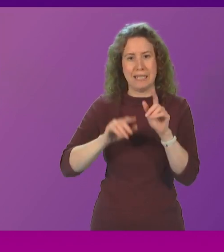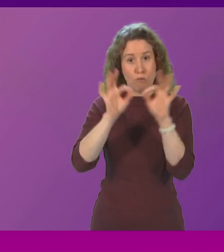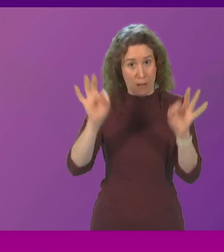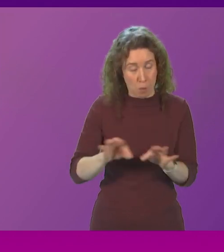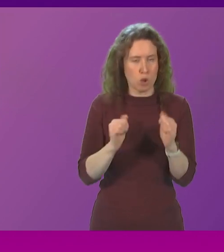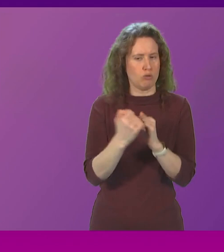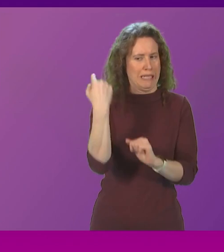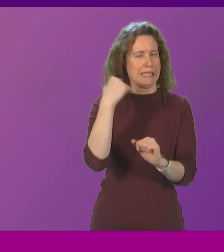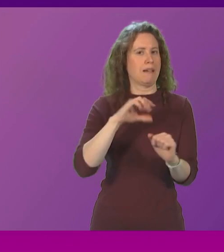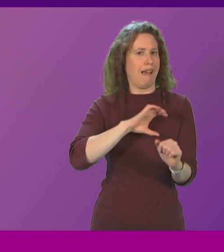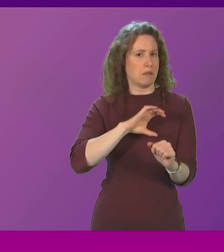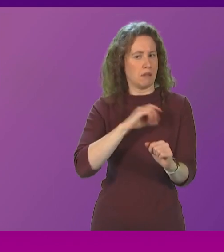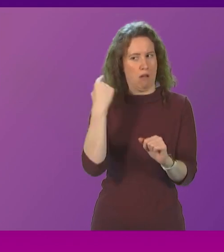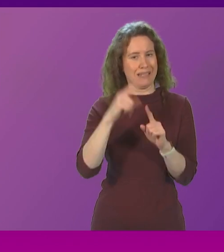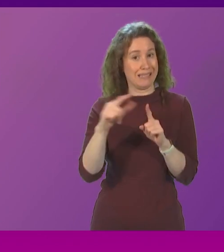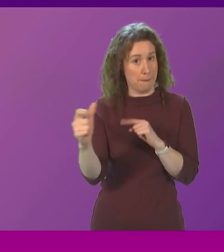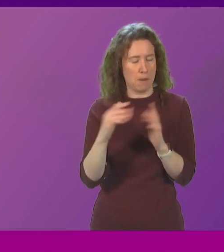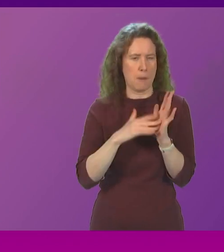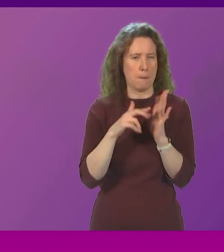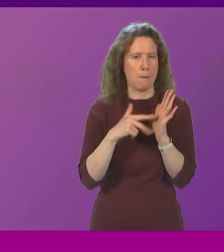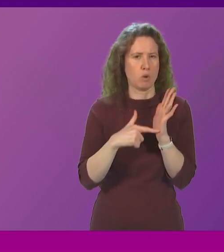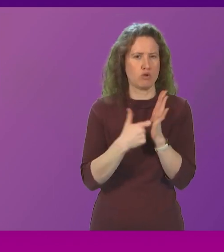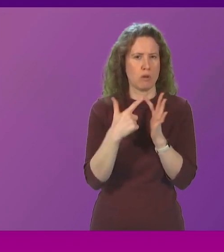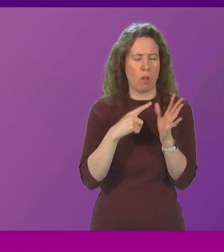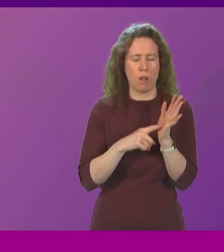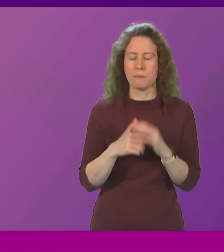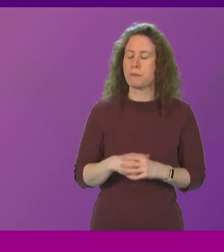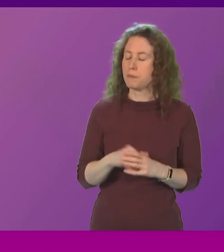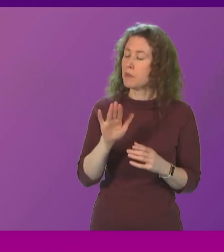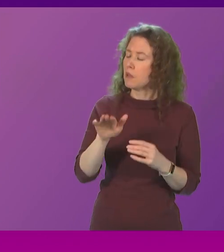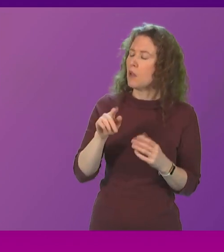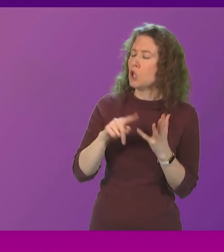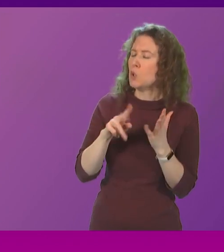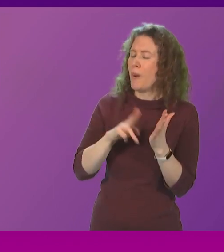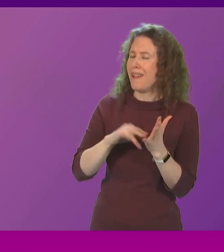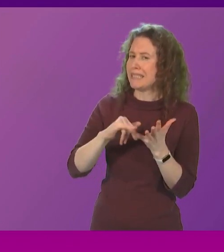As the United Nations secretary general said last week,